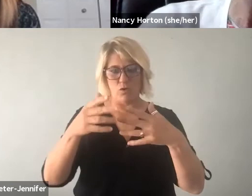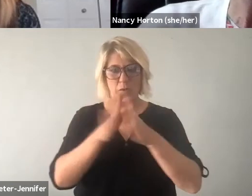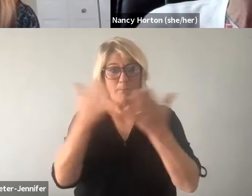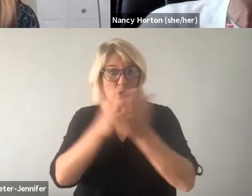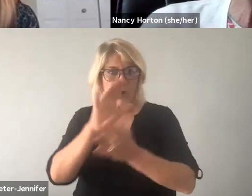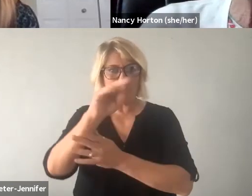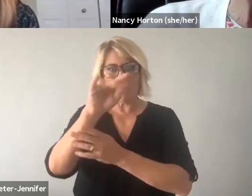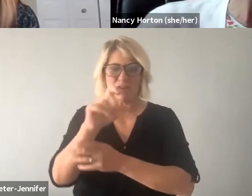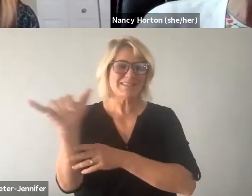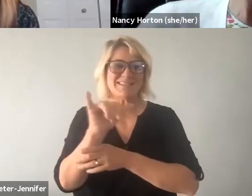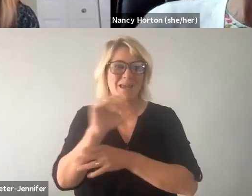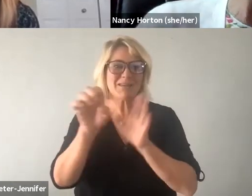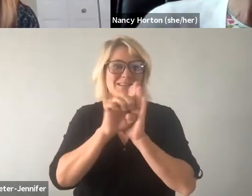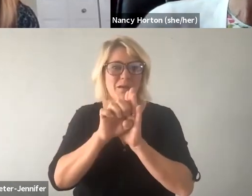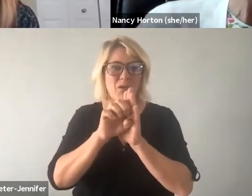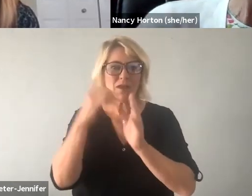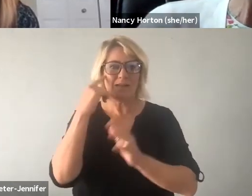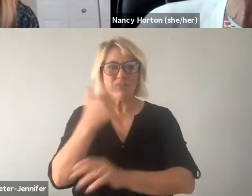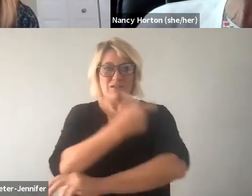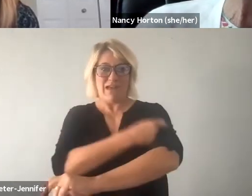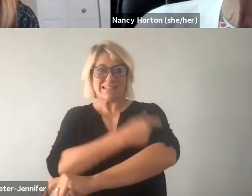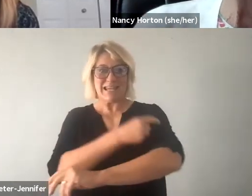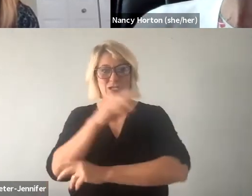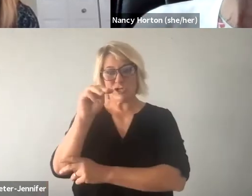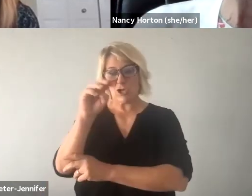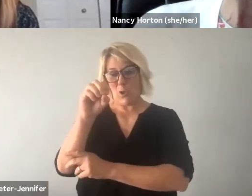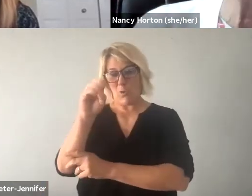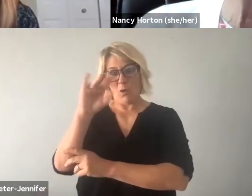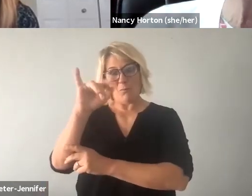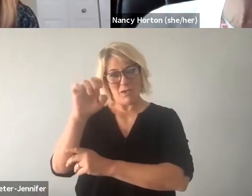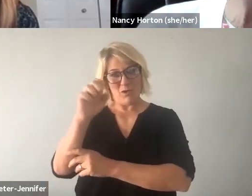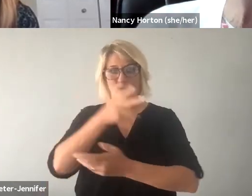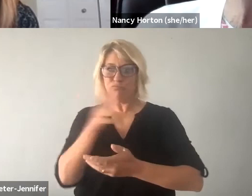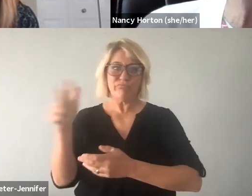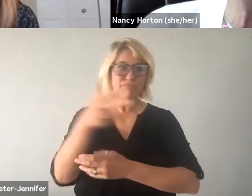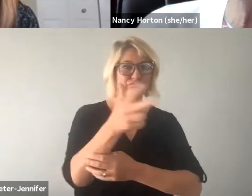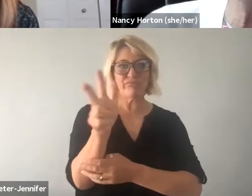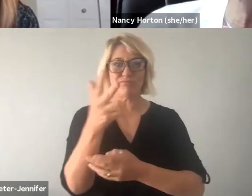blood mobile and your book mobile and all that. This is just another example